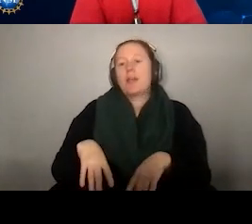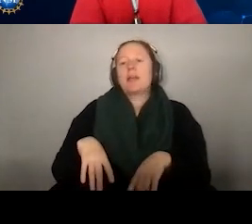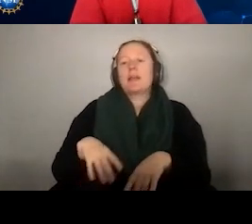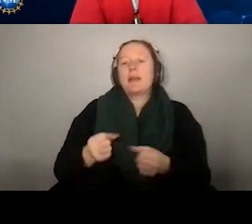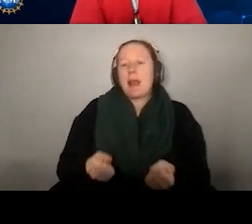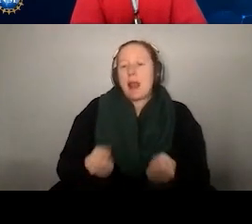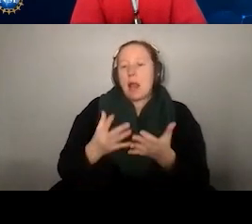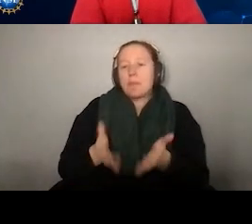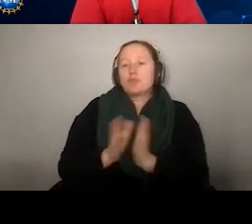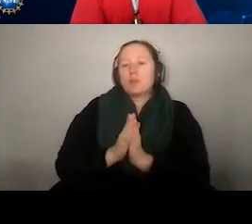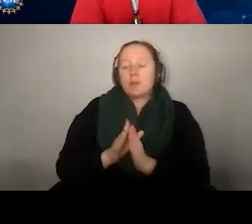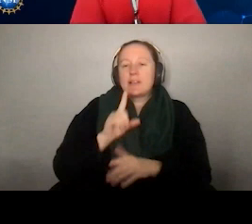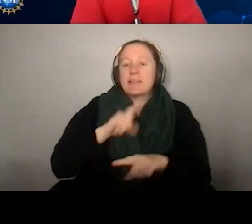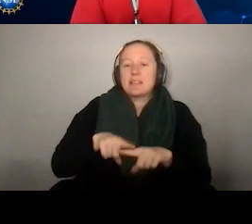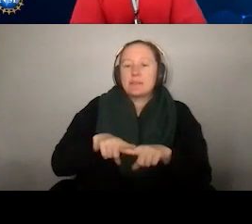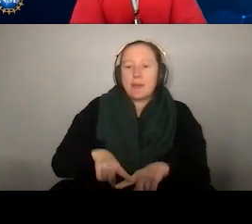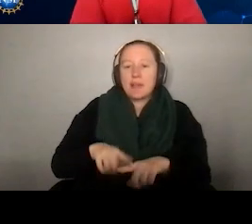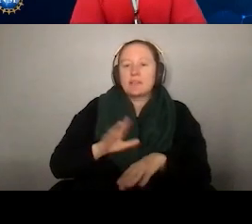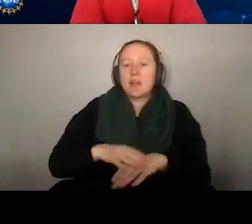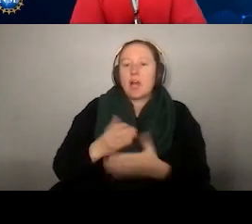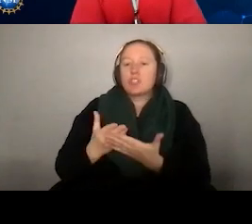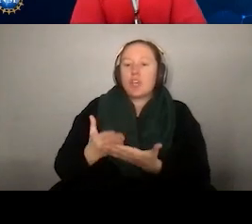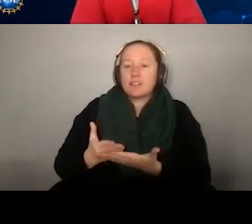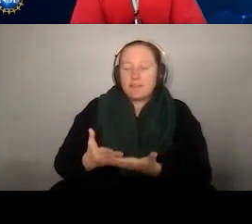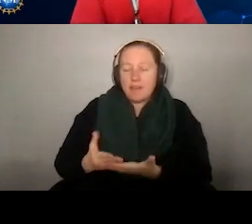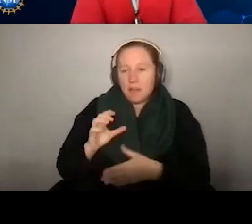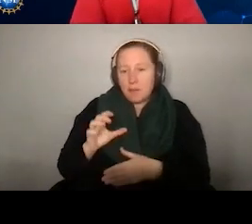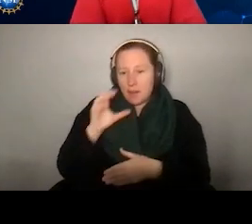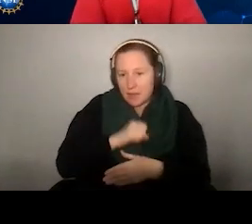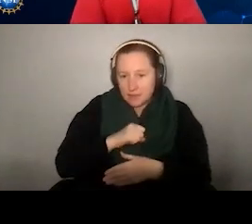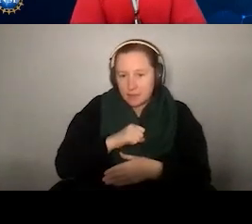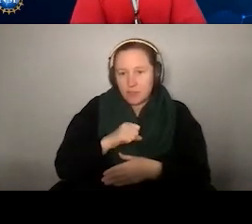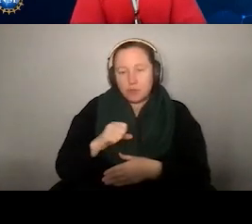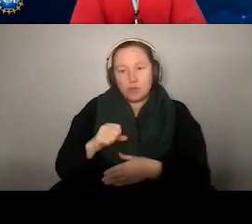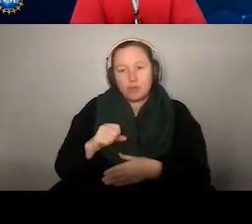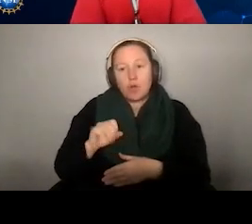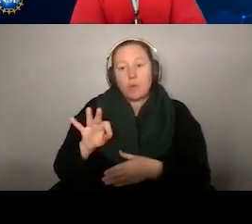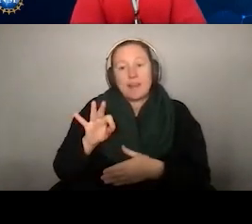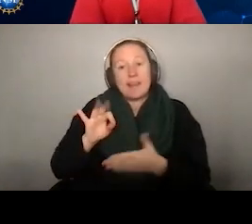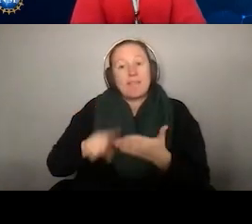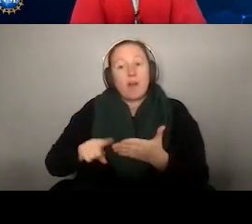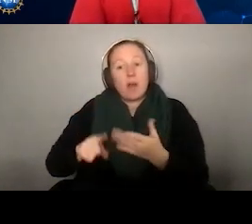should be based on justifiable estimation basis so it can be supported in the event of an audit.